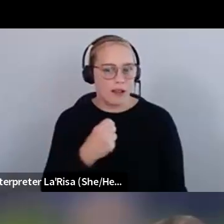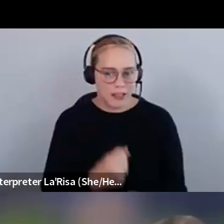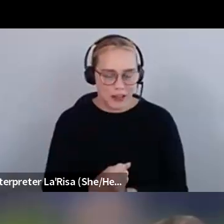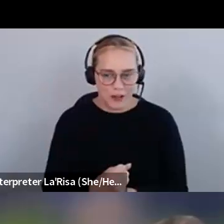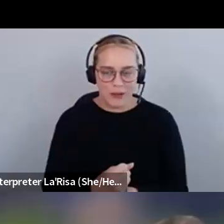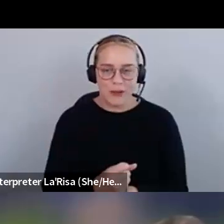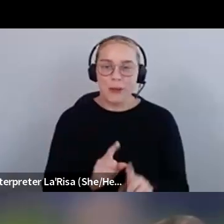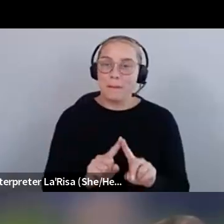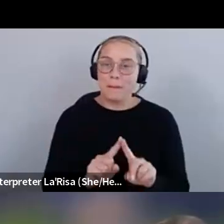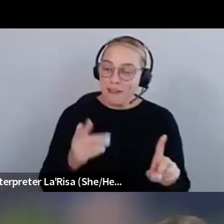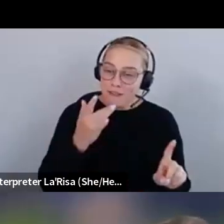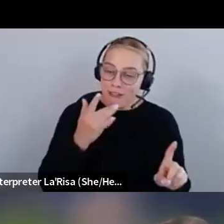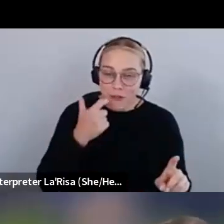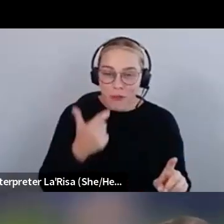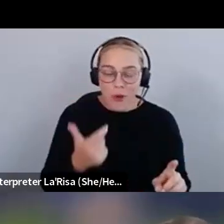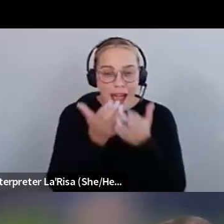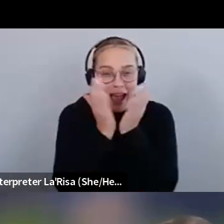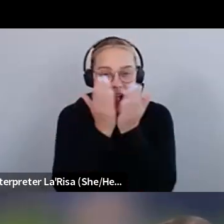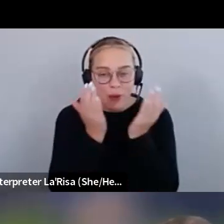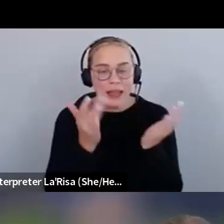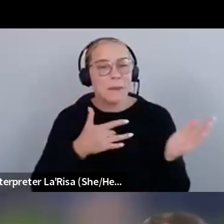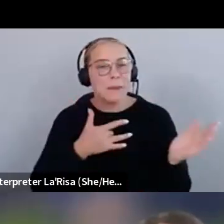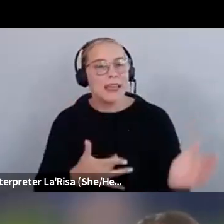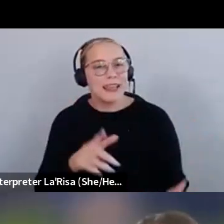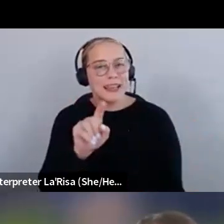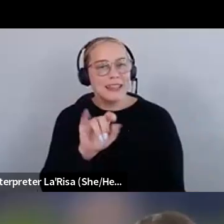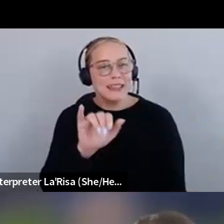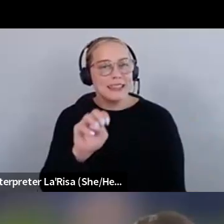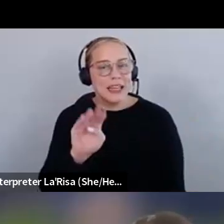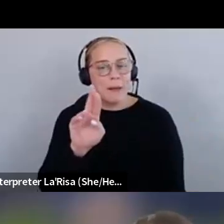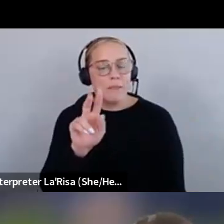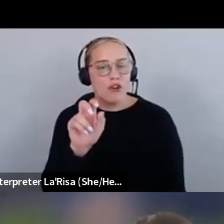Idaho and my favorite Halloween movies to watch -- I love to watch horror